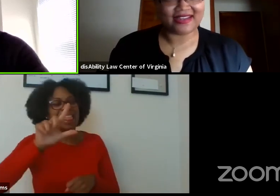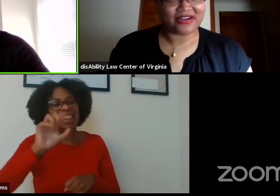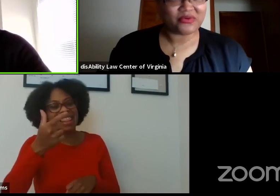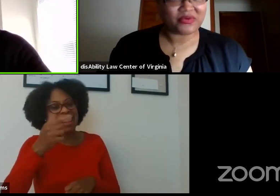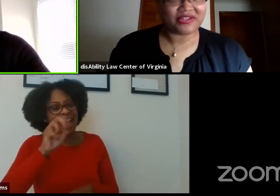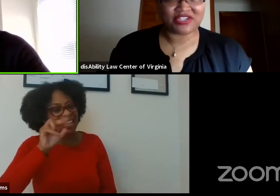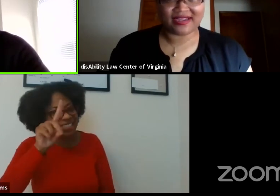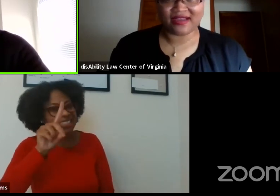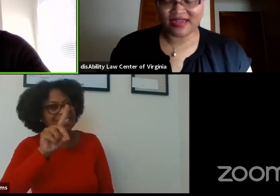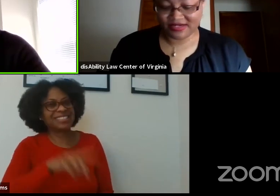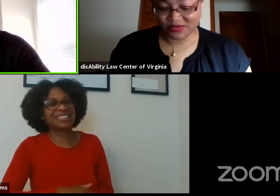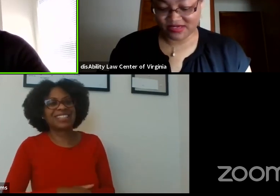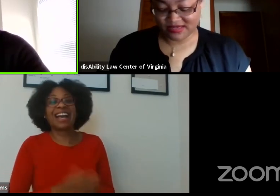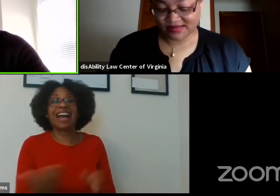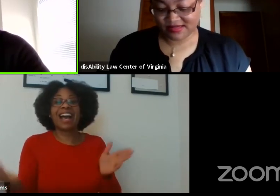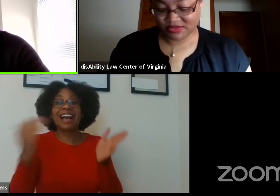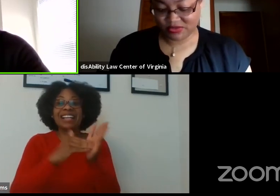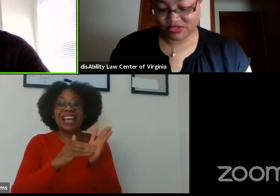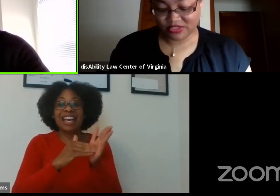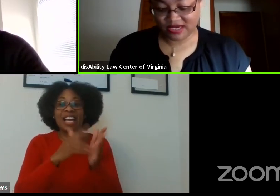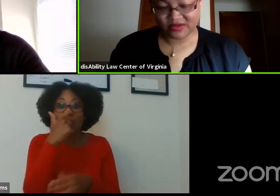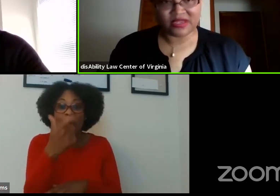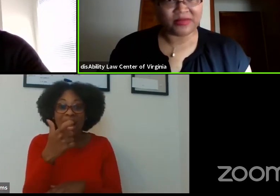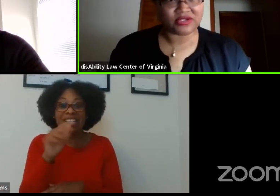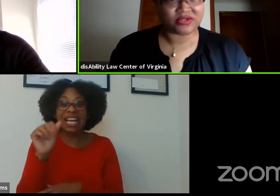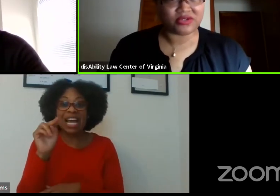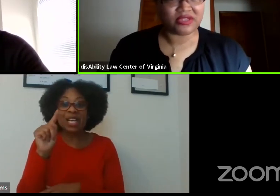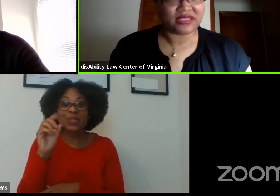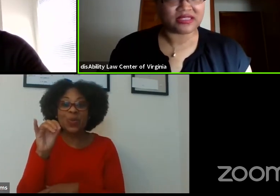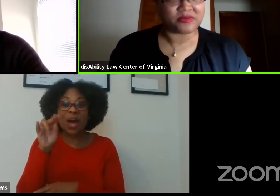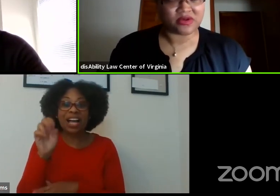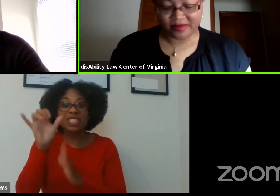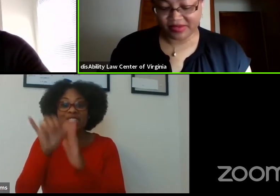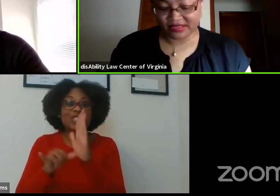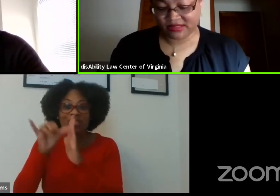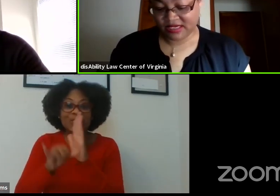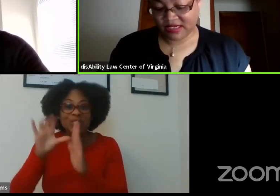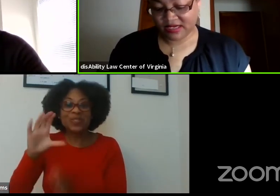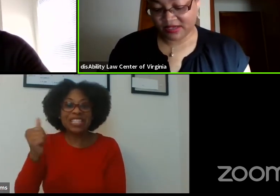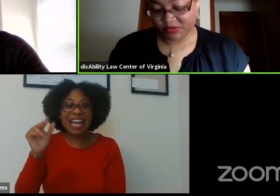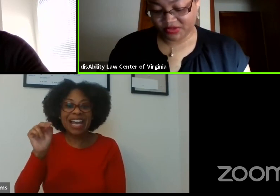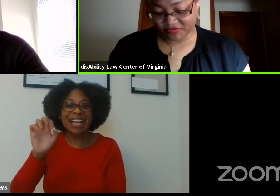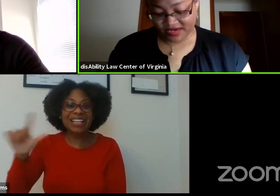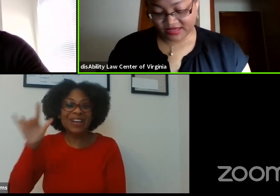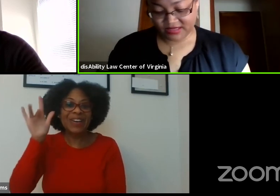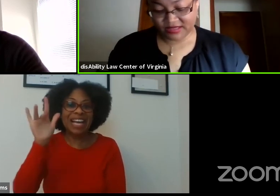Everyone, check out Antoine's YouTube channel, make sure you hit that subscribe button.